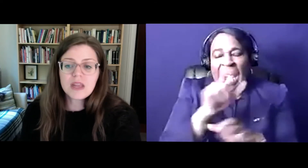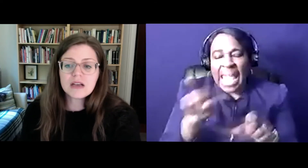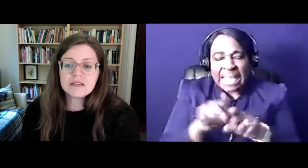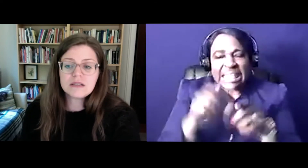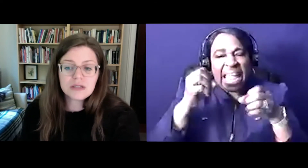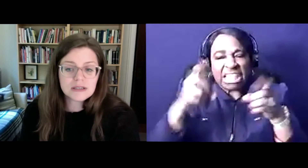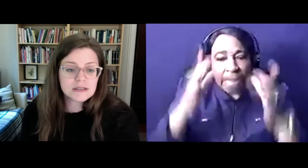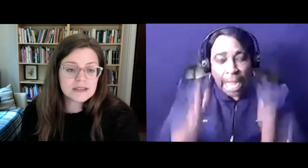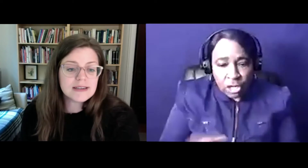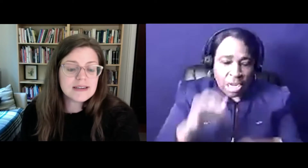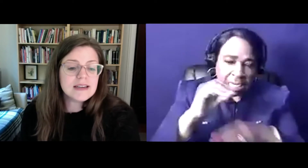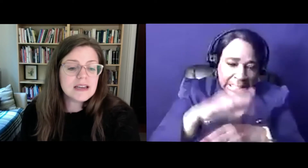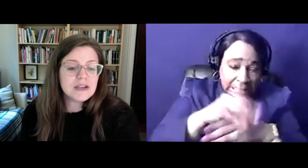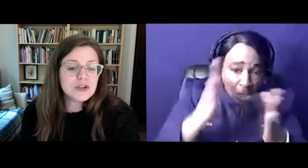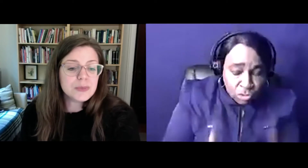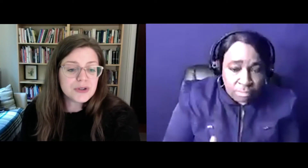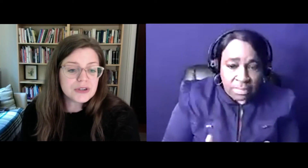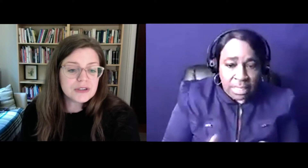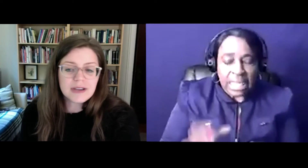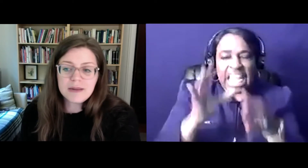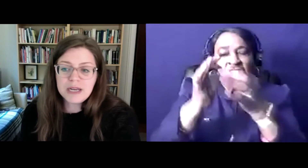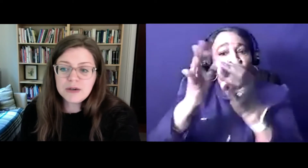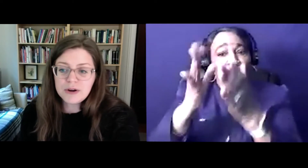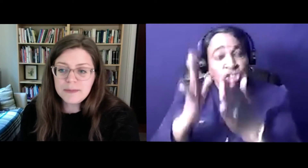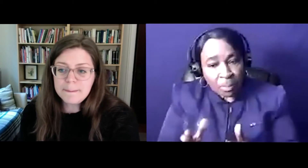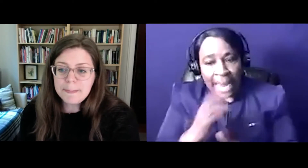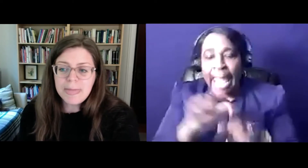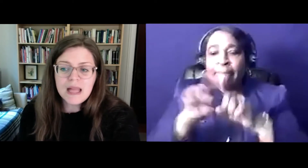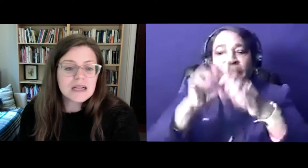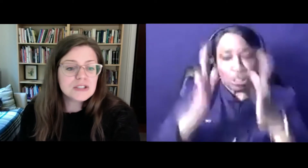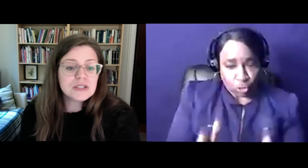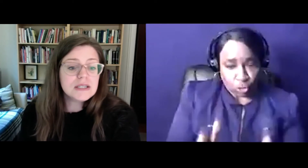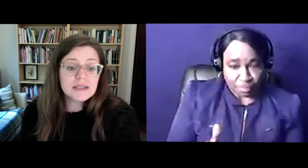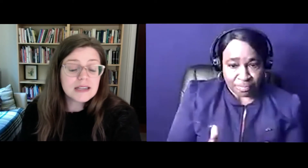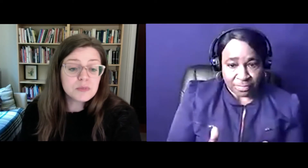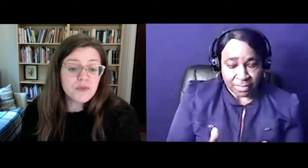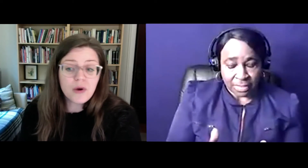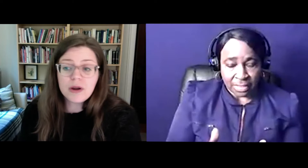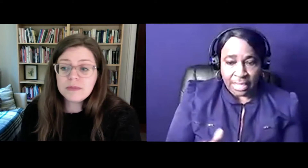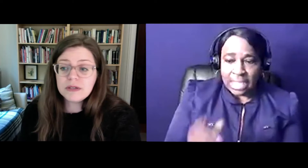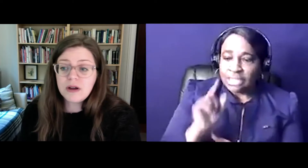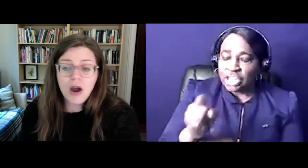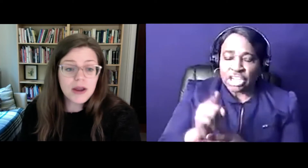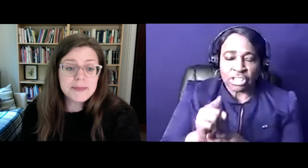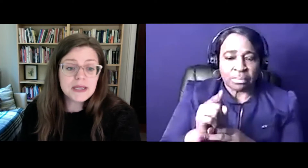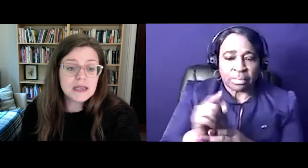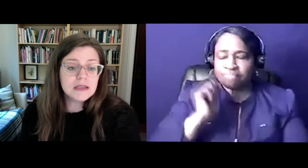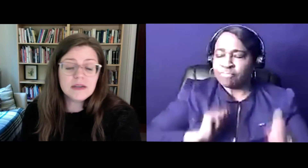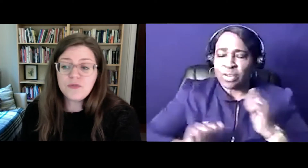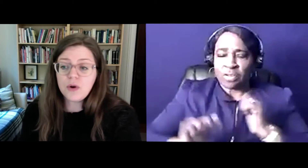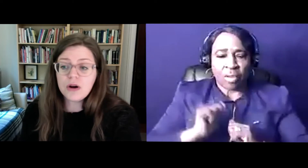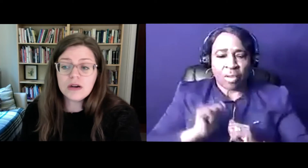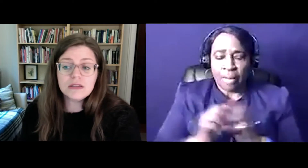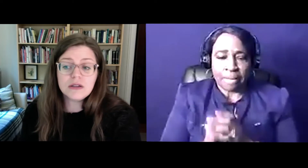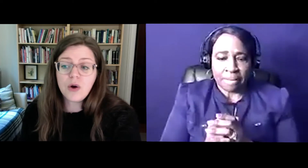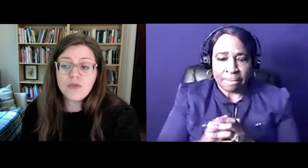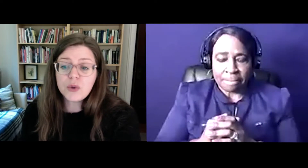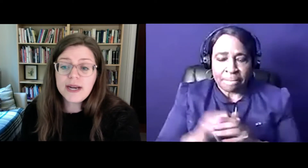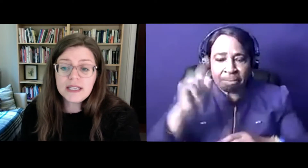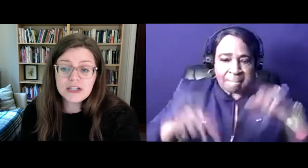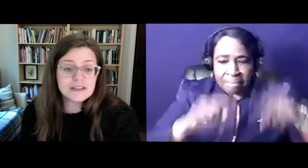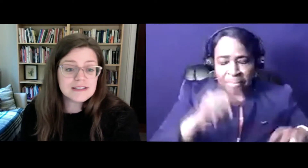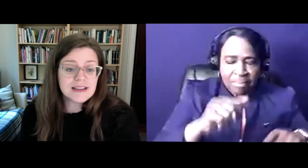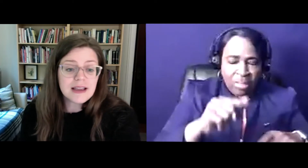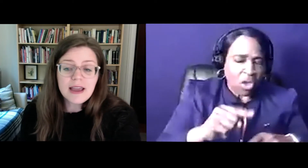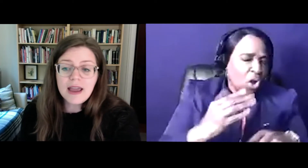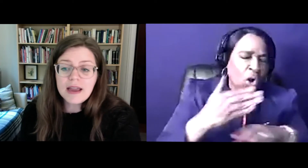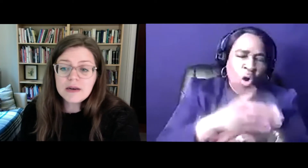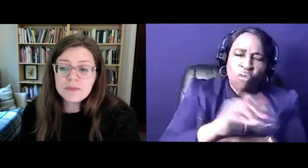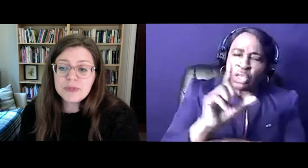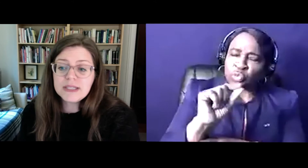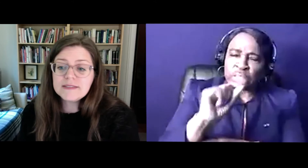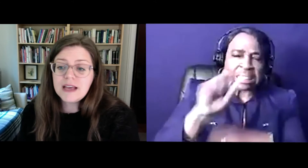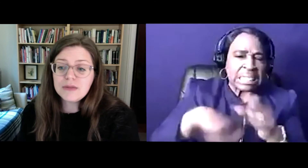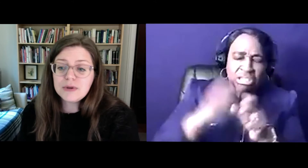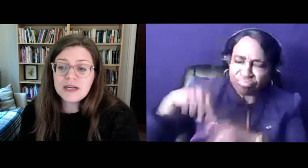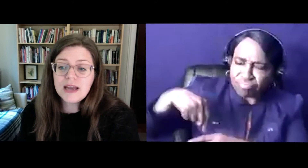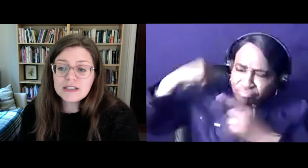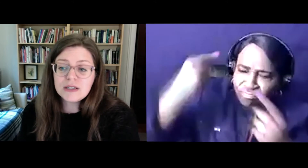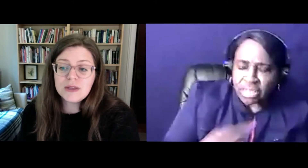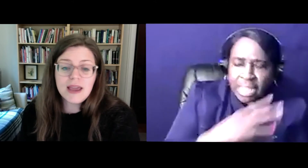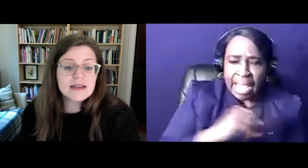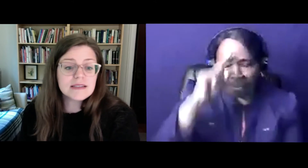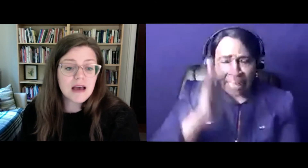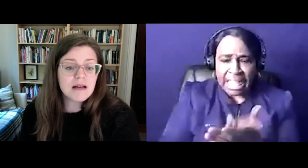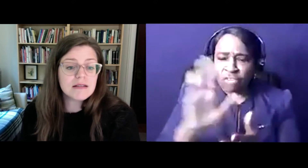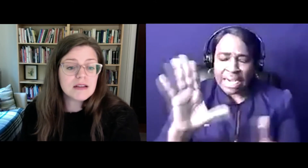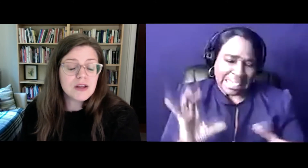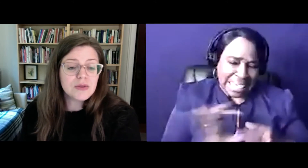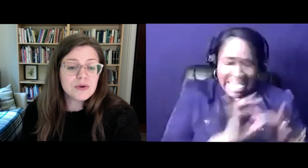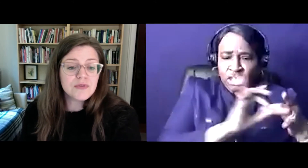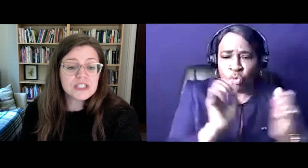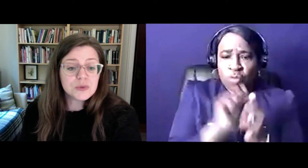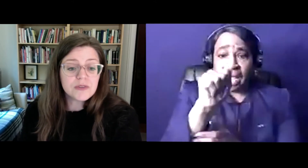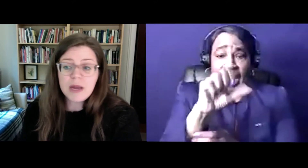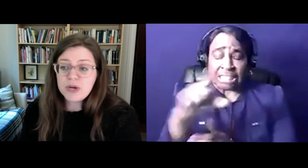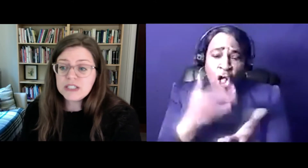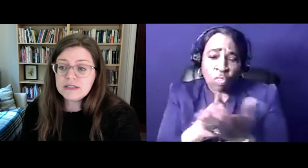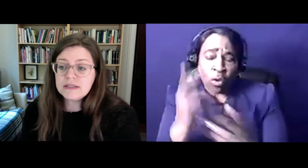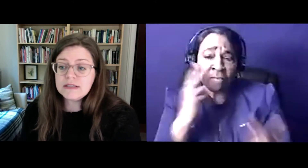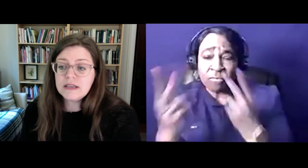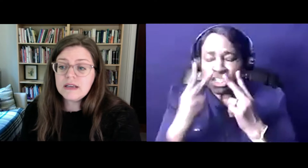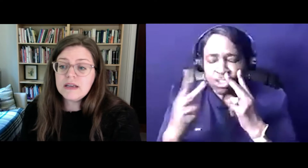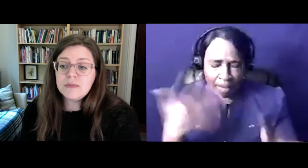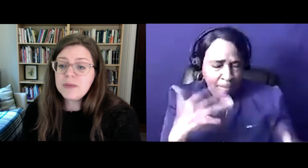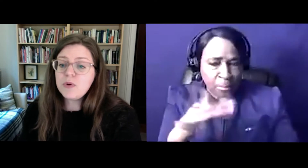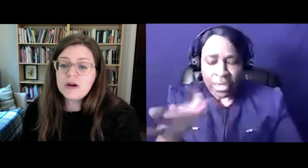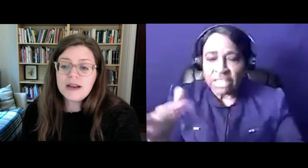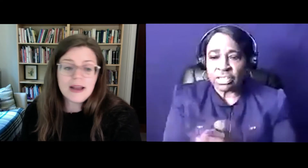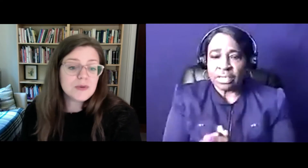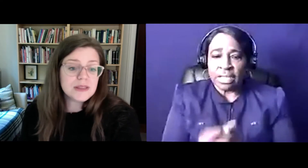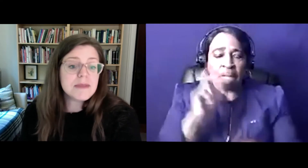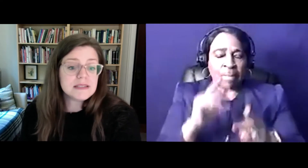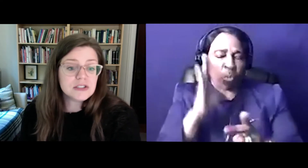consultant, interpreter, and mentor. She has performed RAP for over 20 years and believes that through connection with ASL through visual vibration, people will connect with the message.